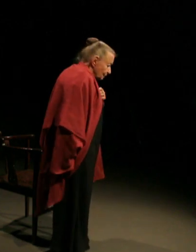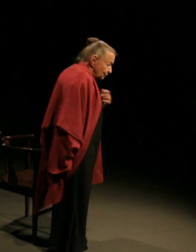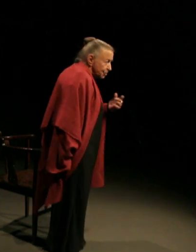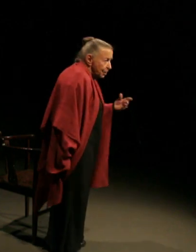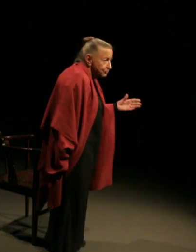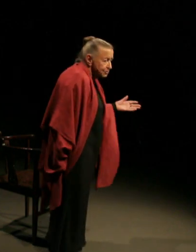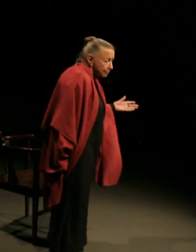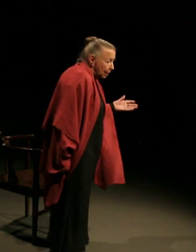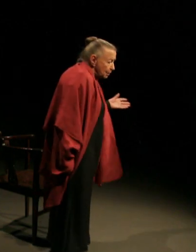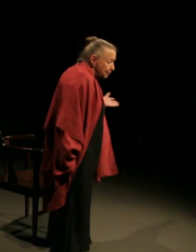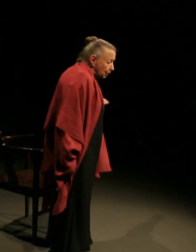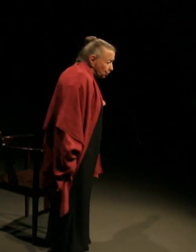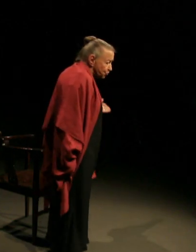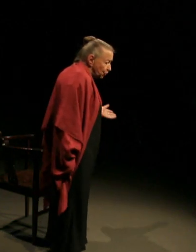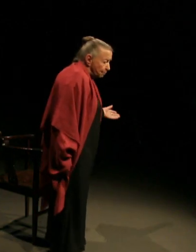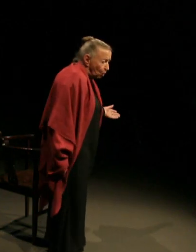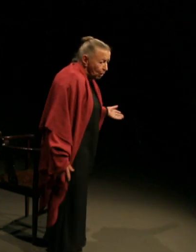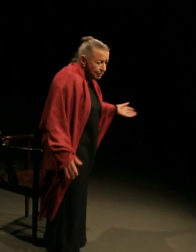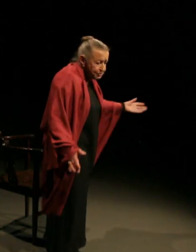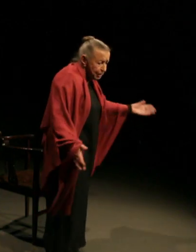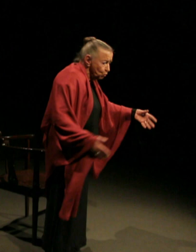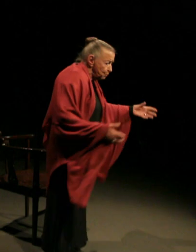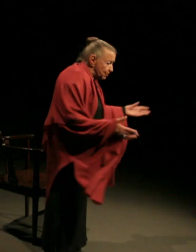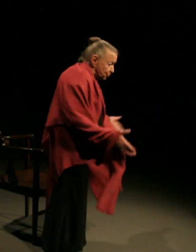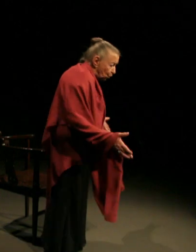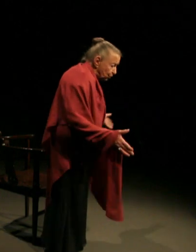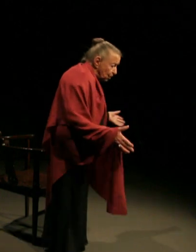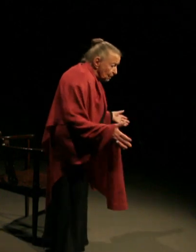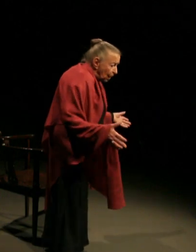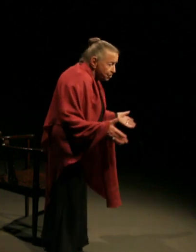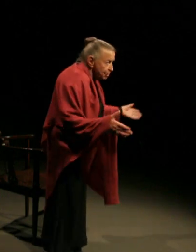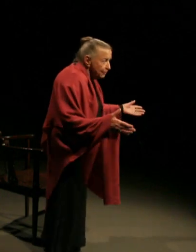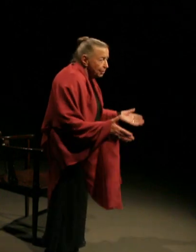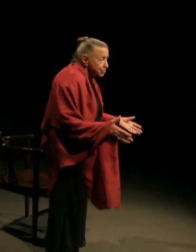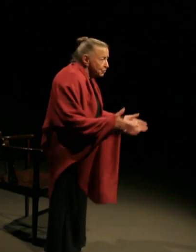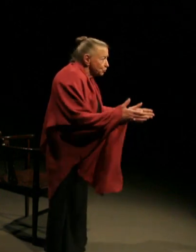He ran out the gate, ran down furrows, all at random. For quite some time